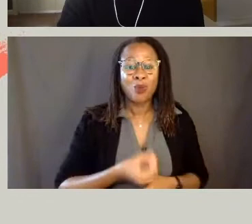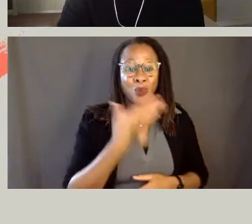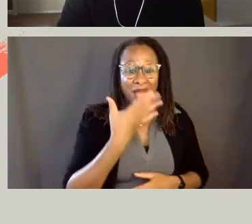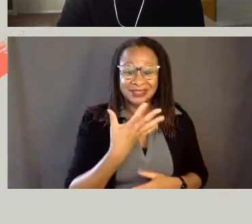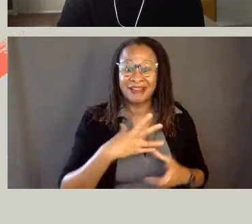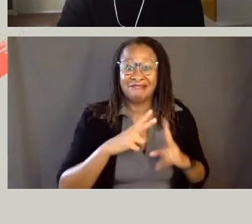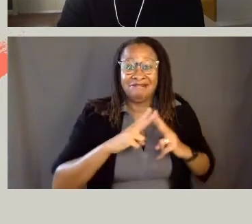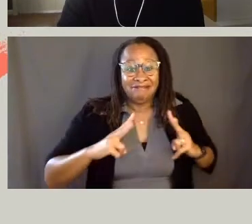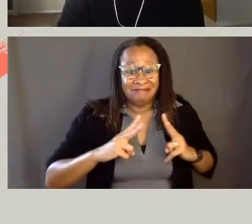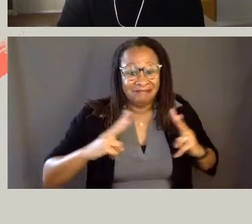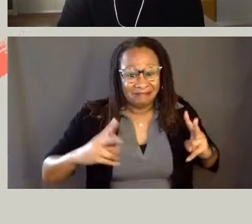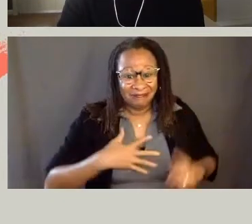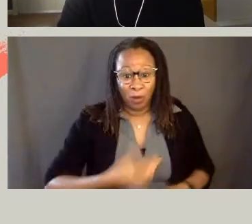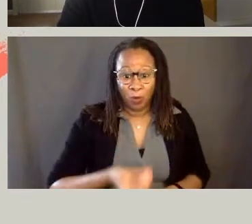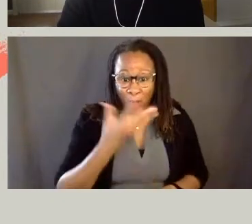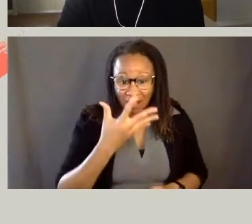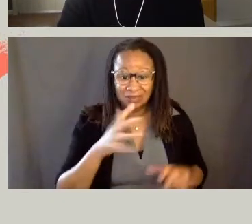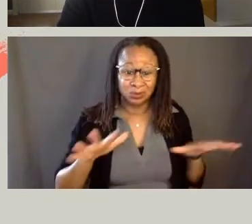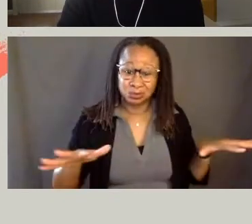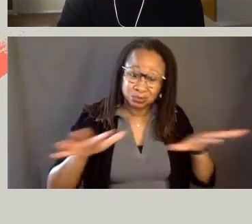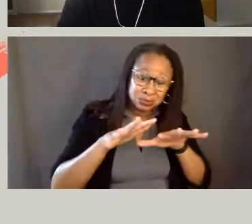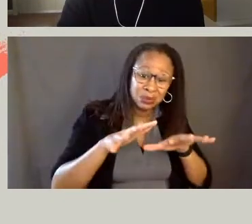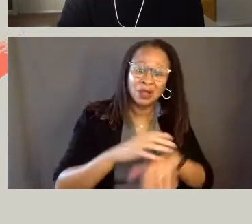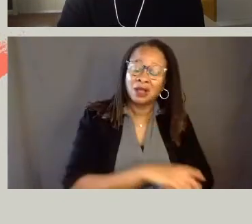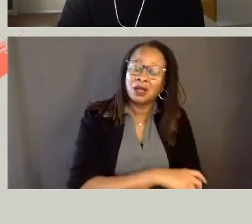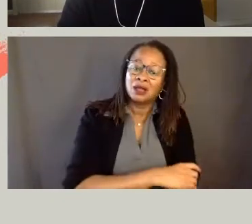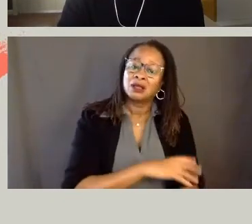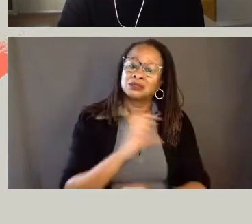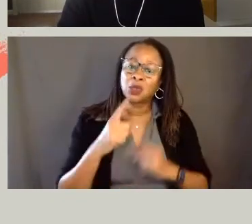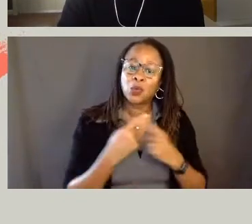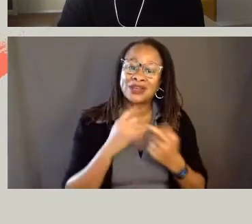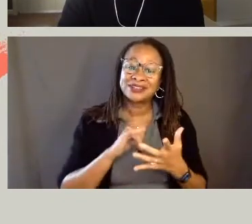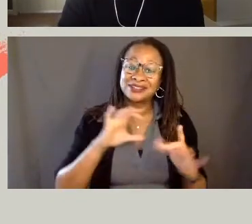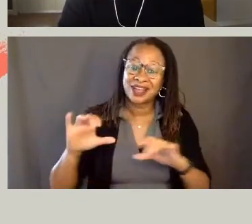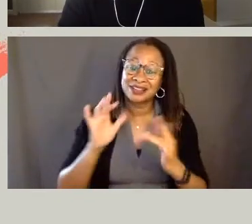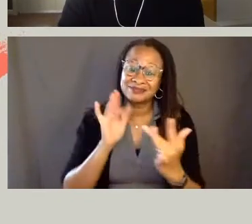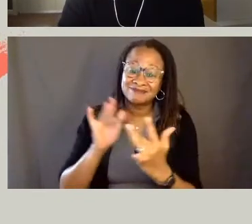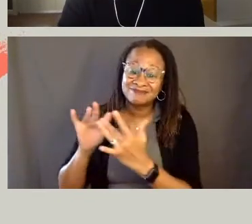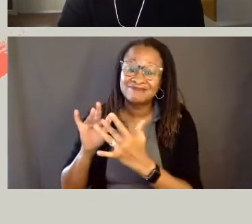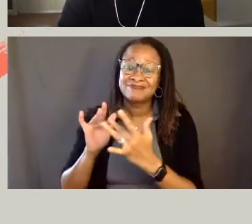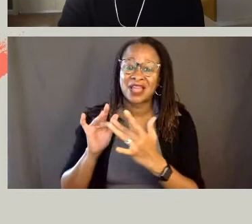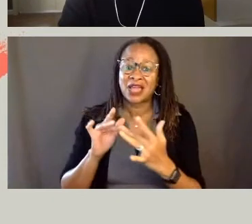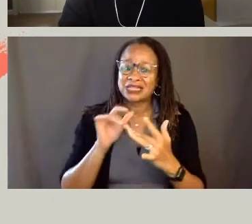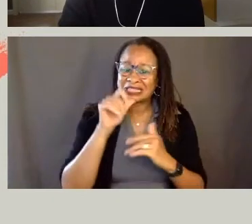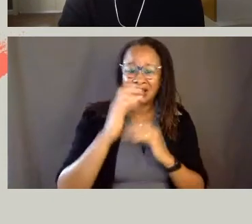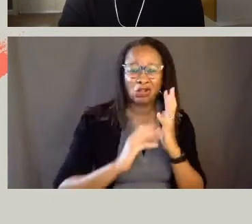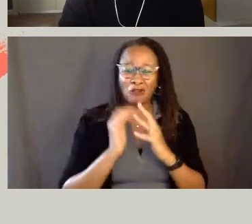And it's very, so when it does sort of reach out it's just very uncomfortable sort of extractive way